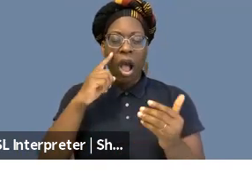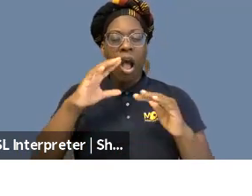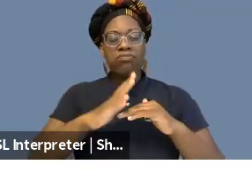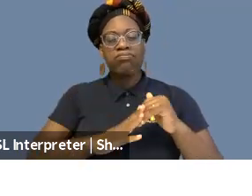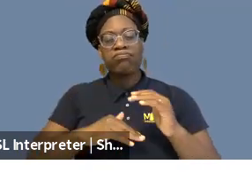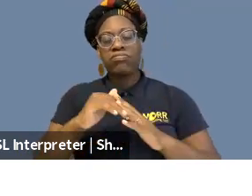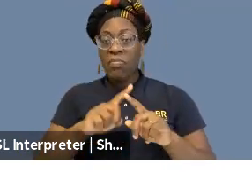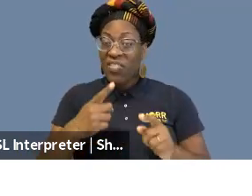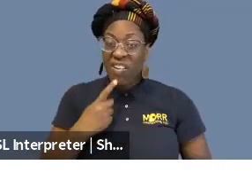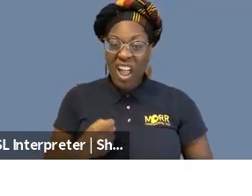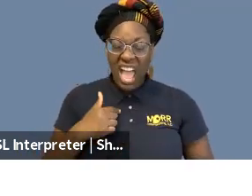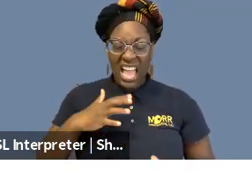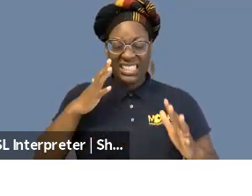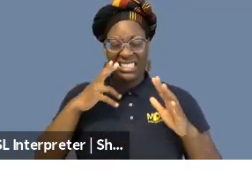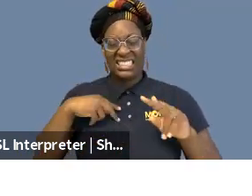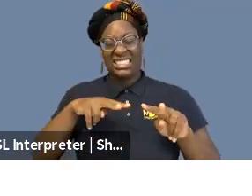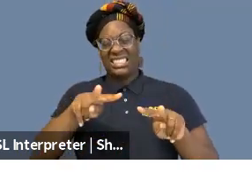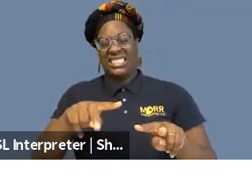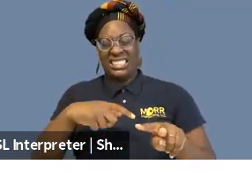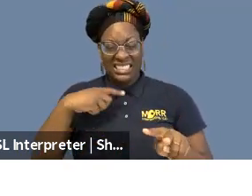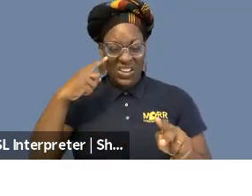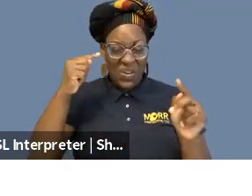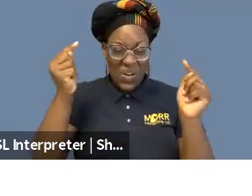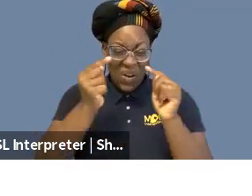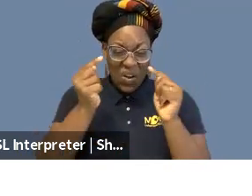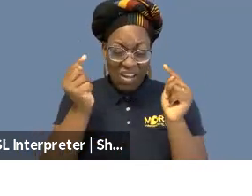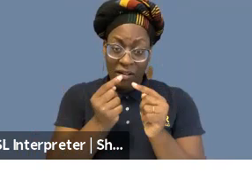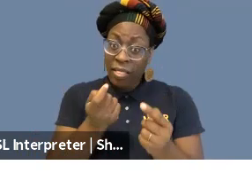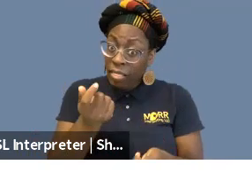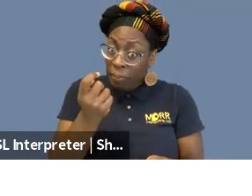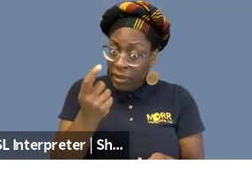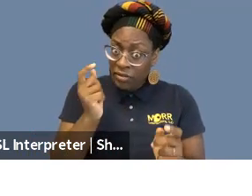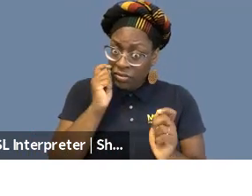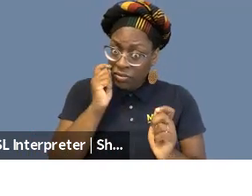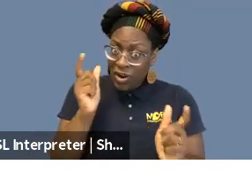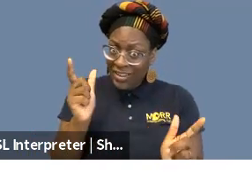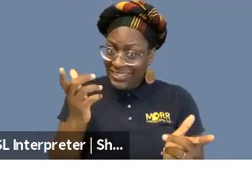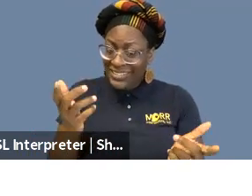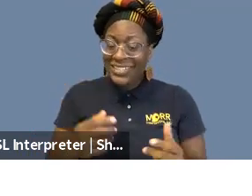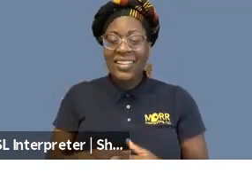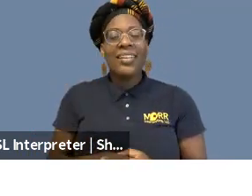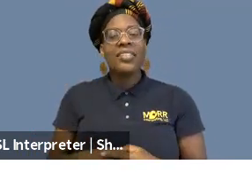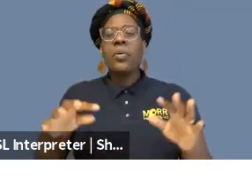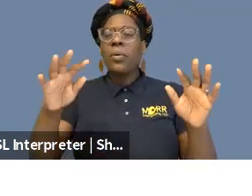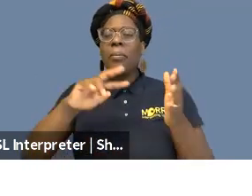eyes right which is a little bit surprising. Be careful with colors of similar intensity.